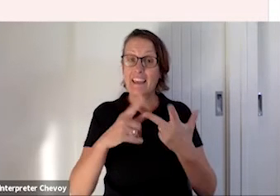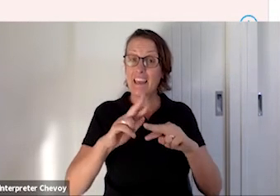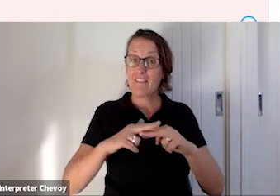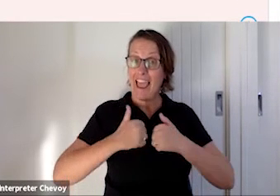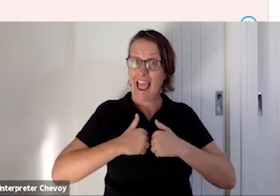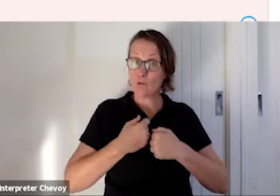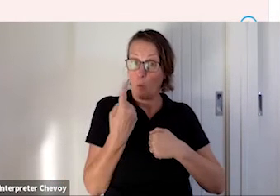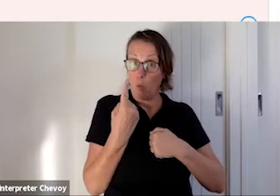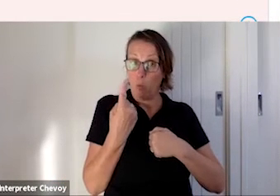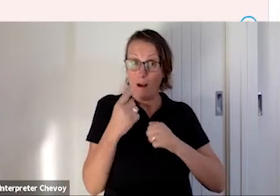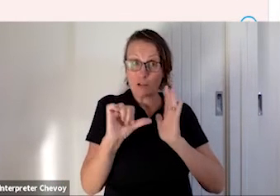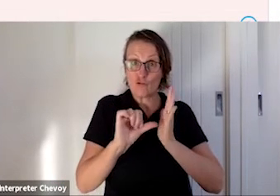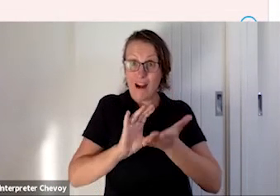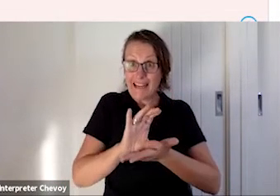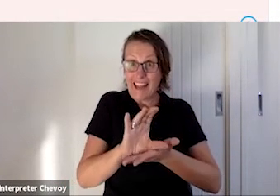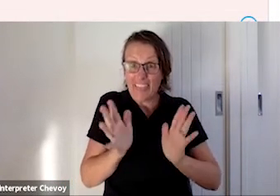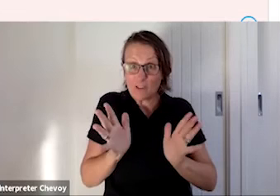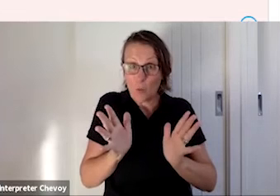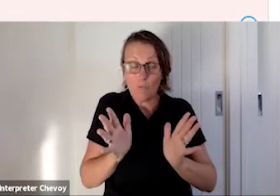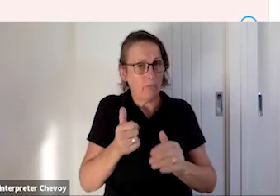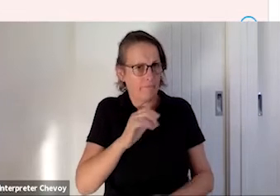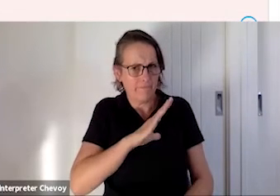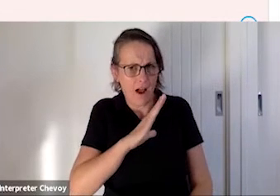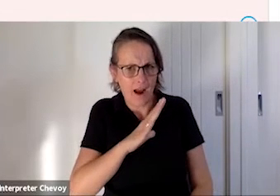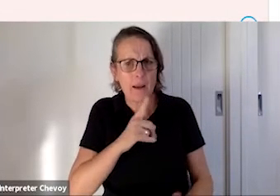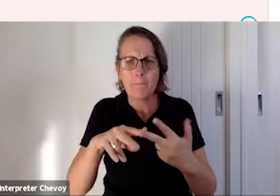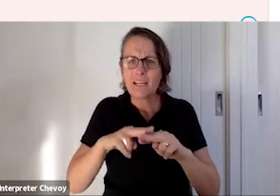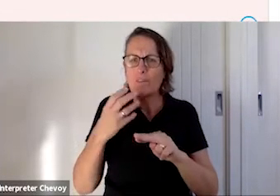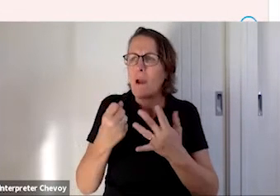expecting to get, that's OK. But if there is diversity of support, if there is any